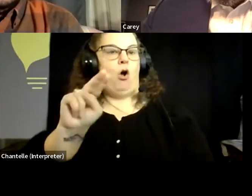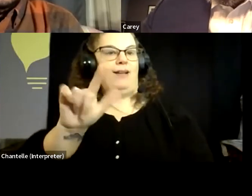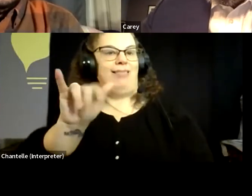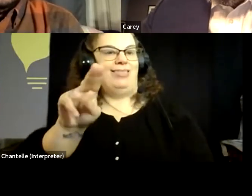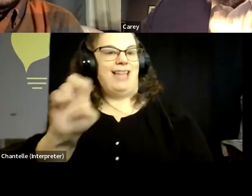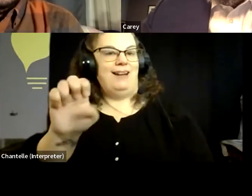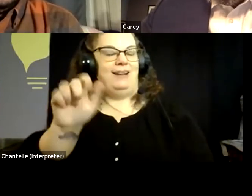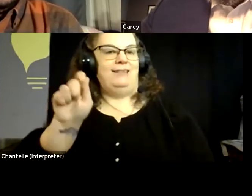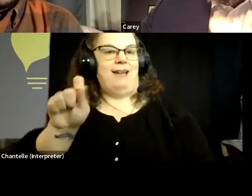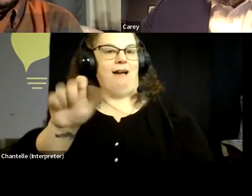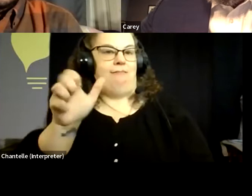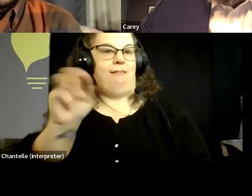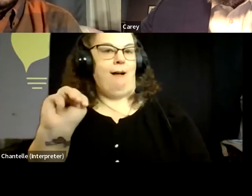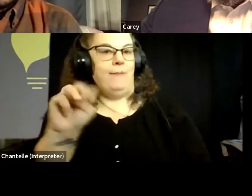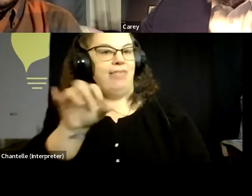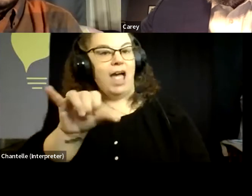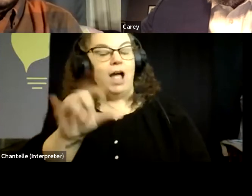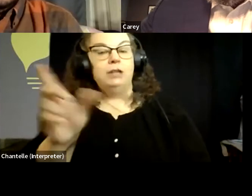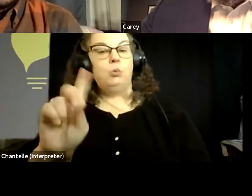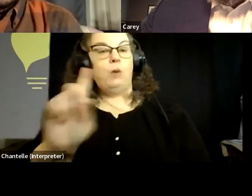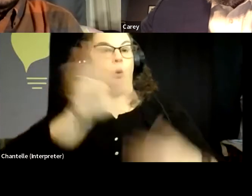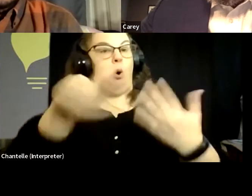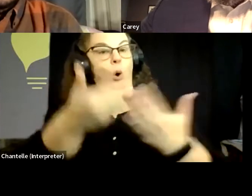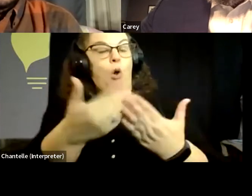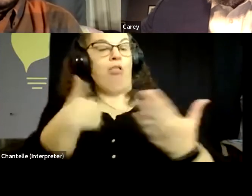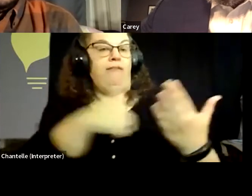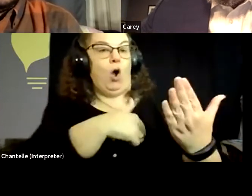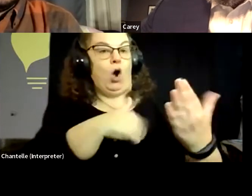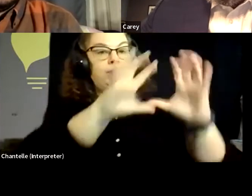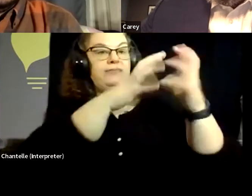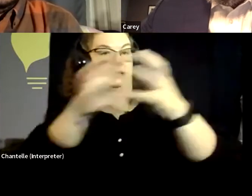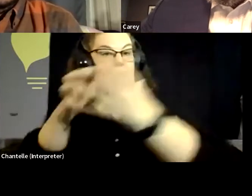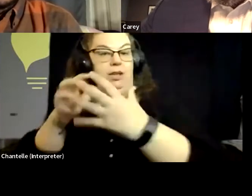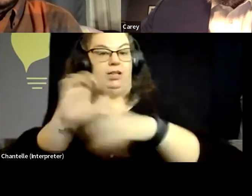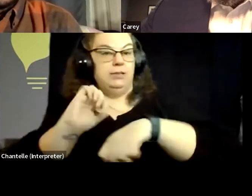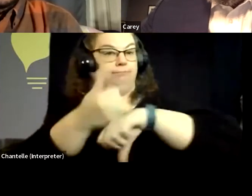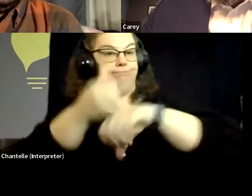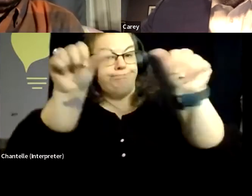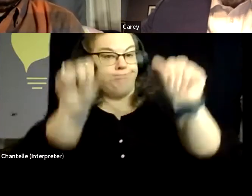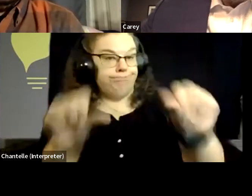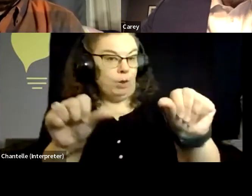the blues enterprise theater posts all of their open positions. Then, from